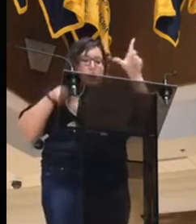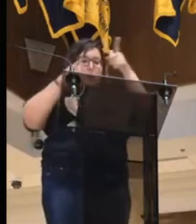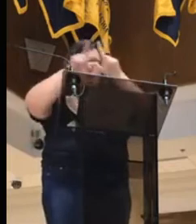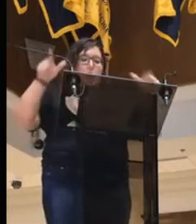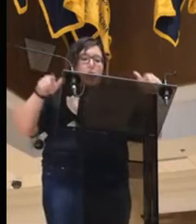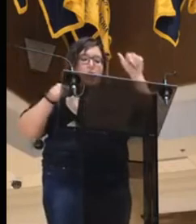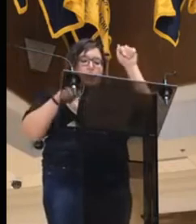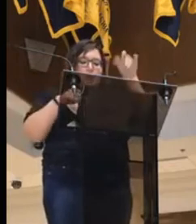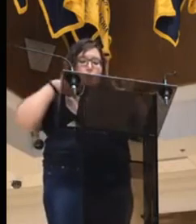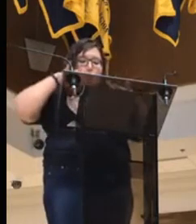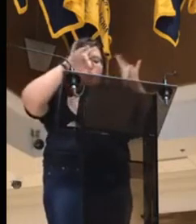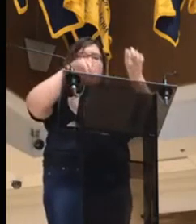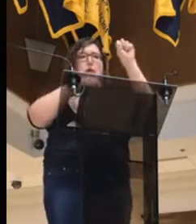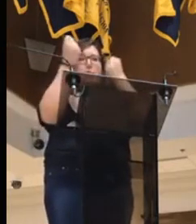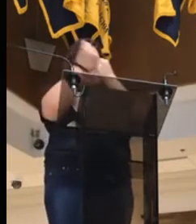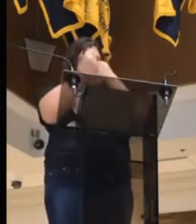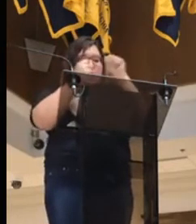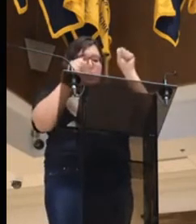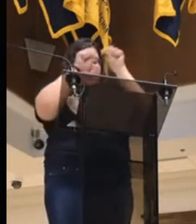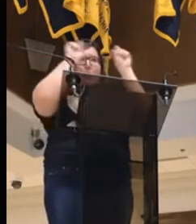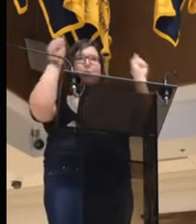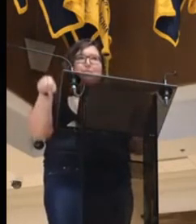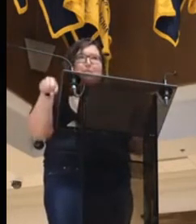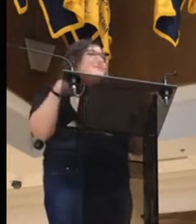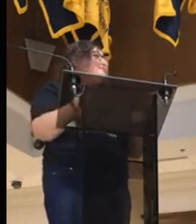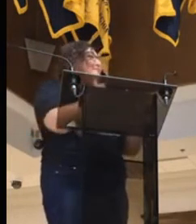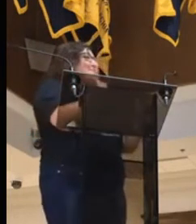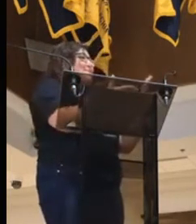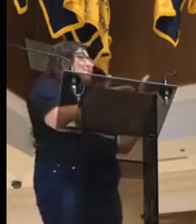for representing Children's Language Acquisition Support System.